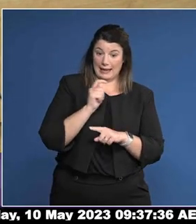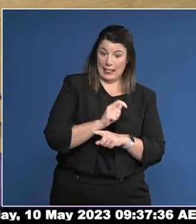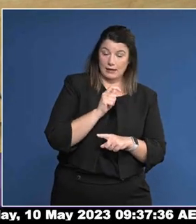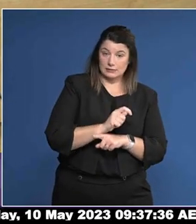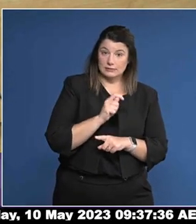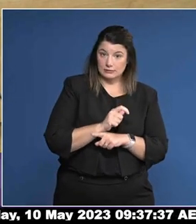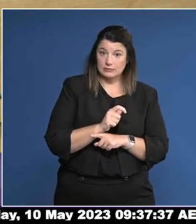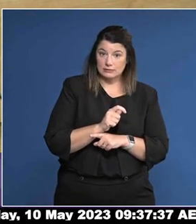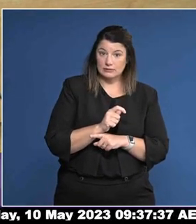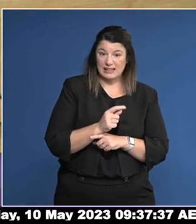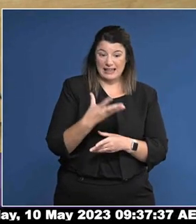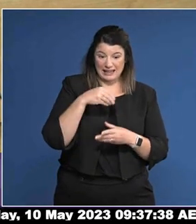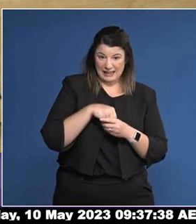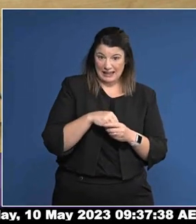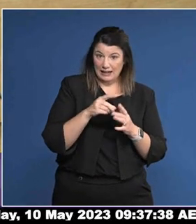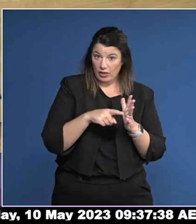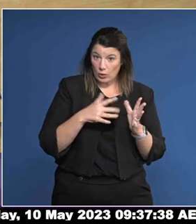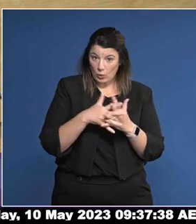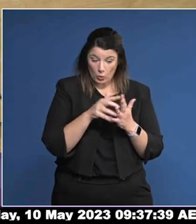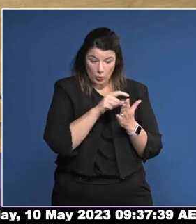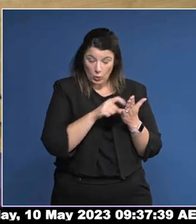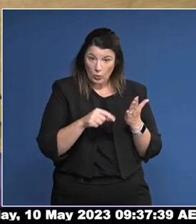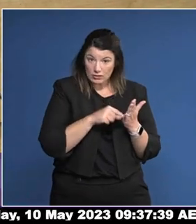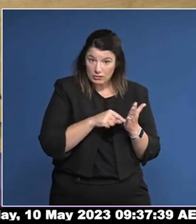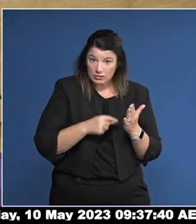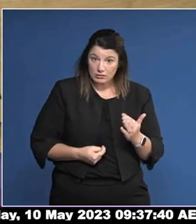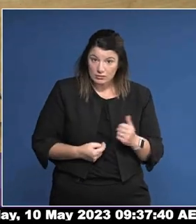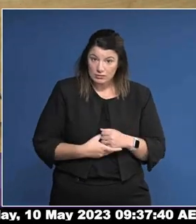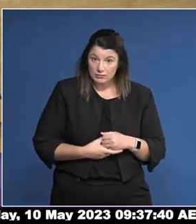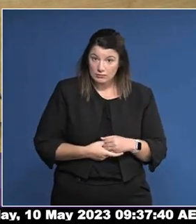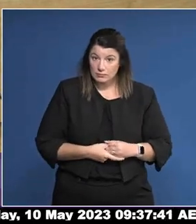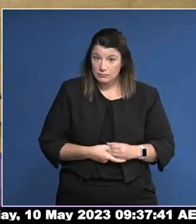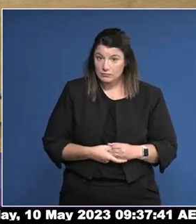sub-section (4) in section 9 of the Child Protection Act? We can bring that back up if you need it.